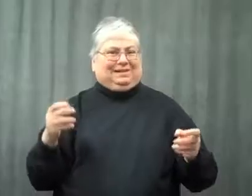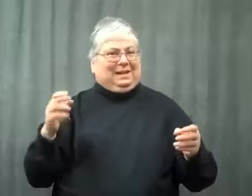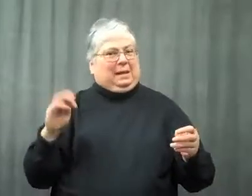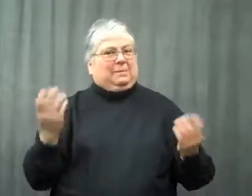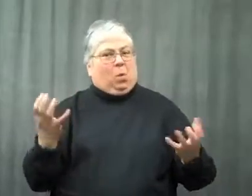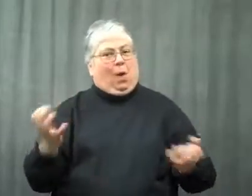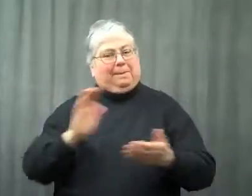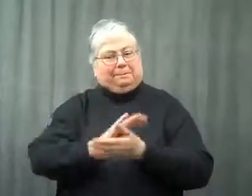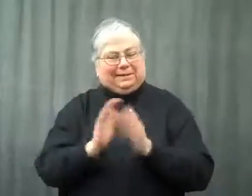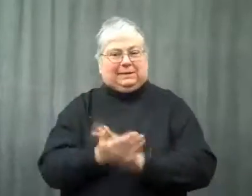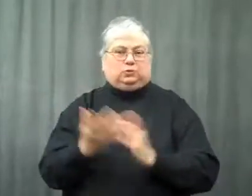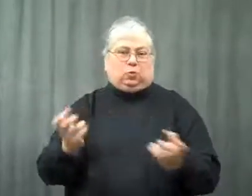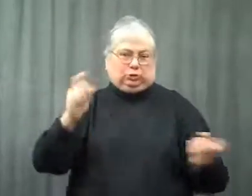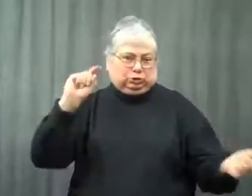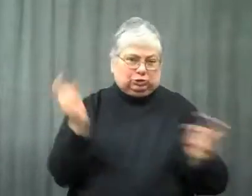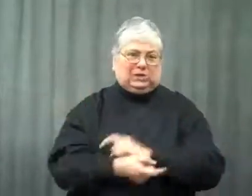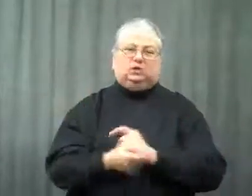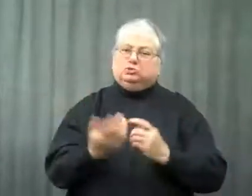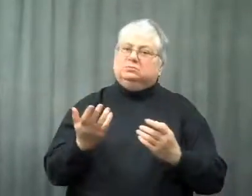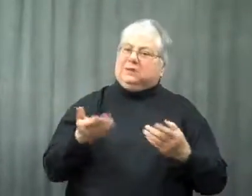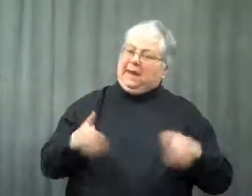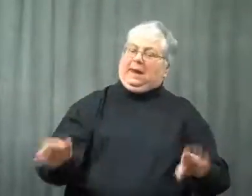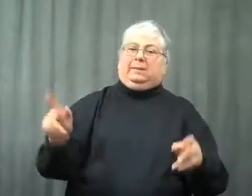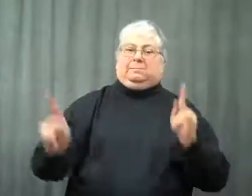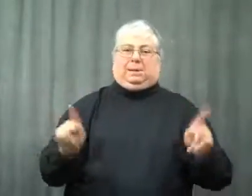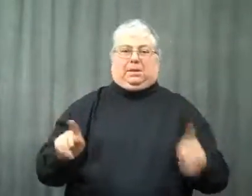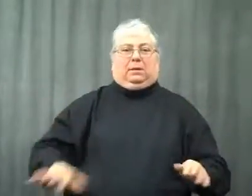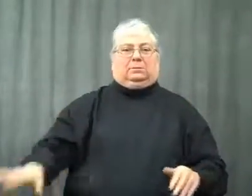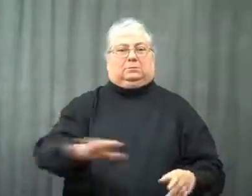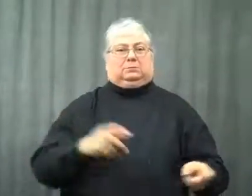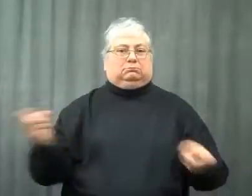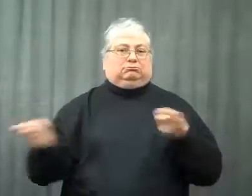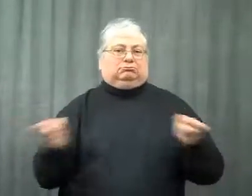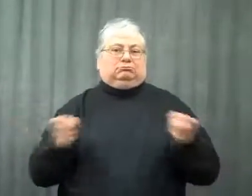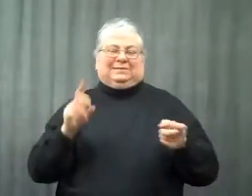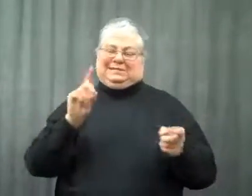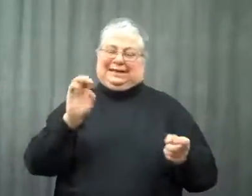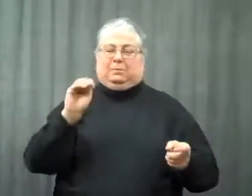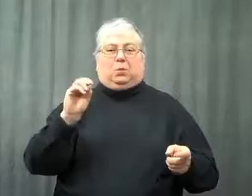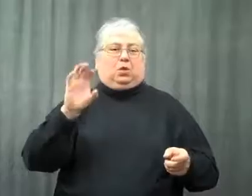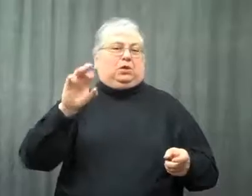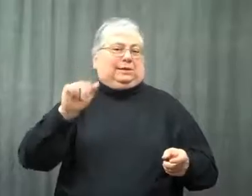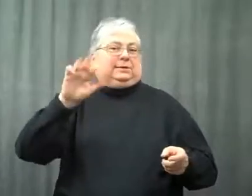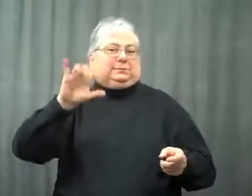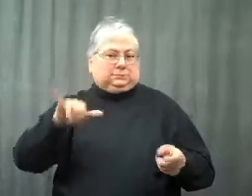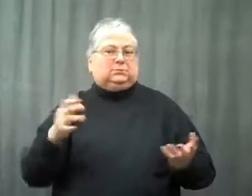They wanted peace, a change, and to allow the people to rule themselves.